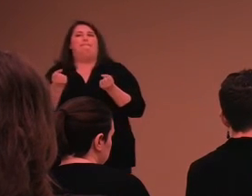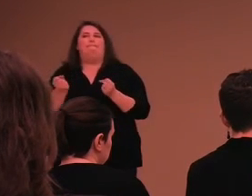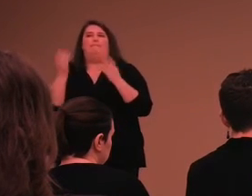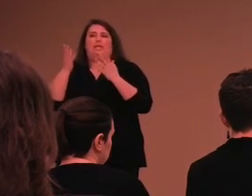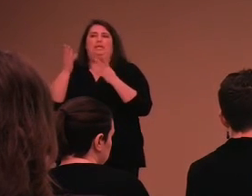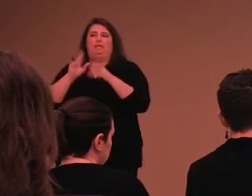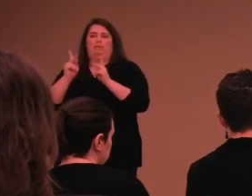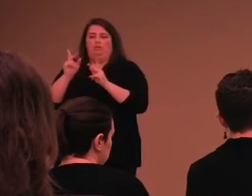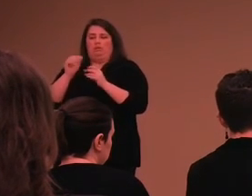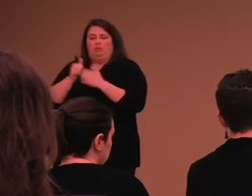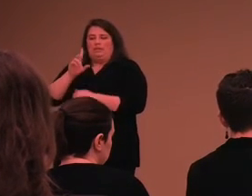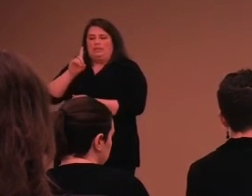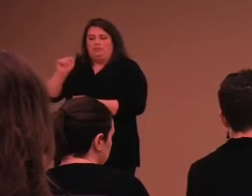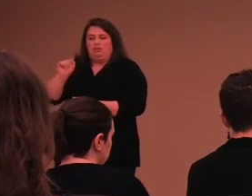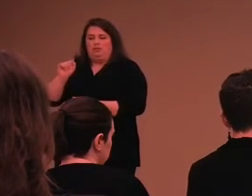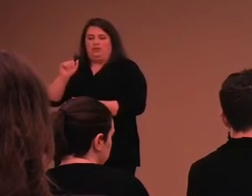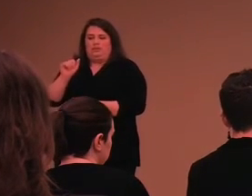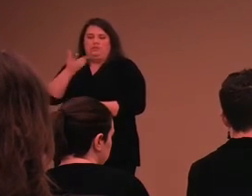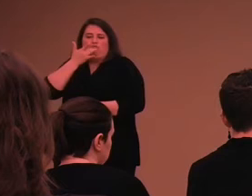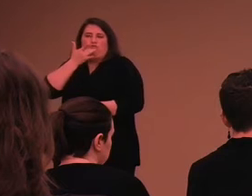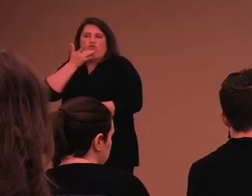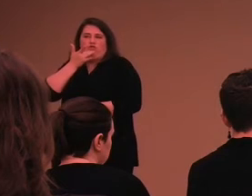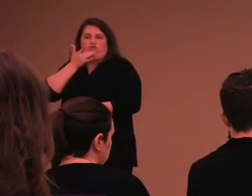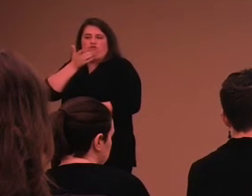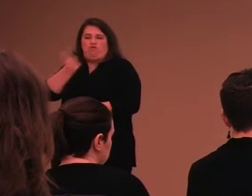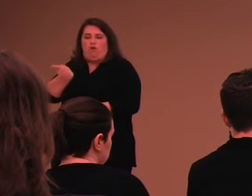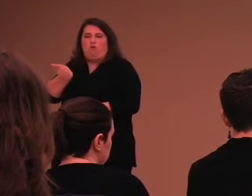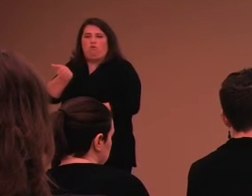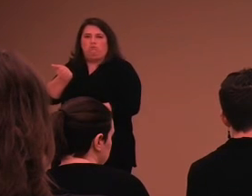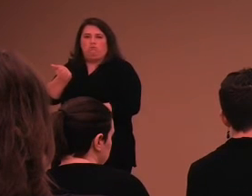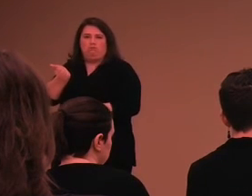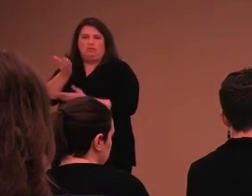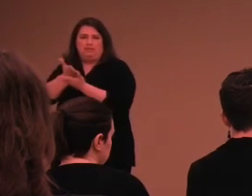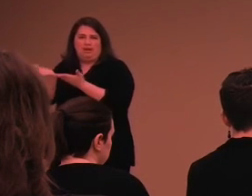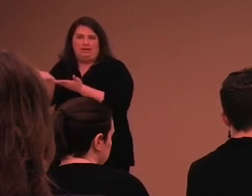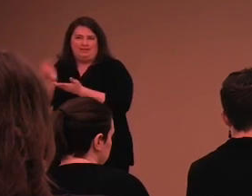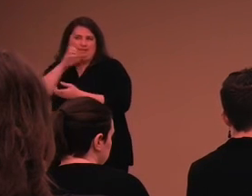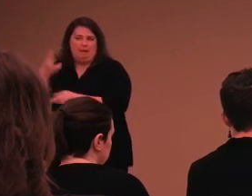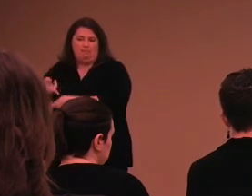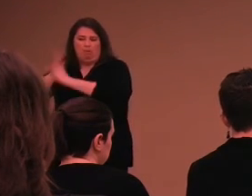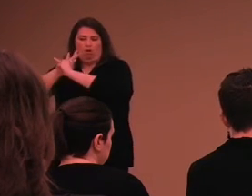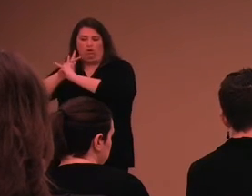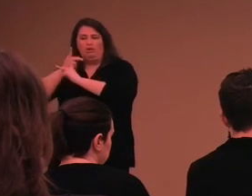with disabilities prefer to have their own device not something that they have to borrow because there might be issues with it not working if